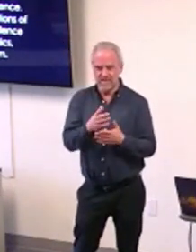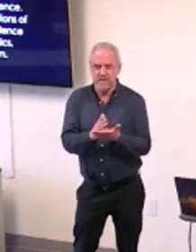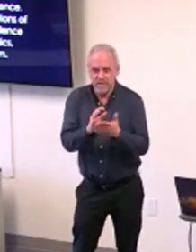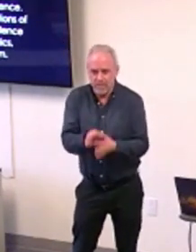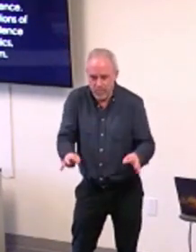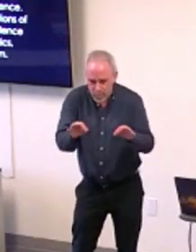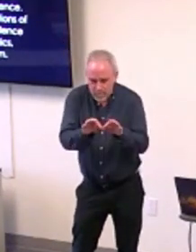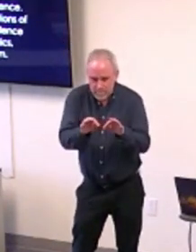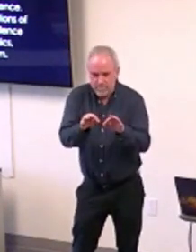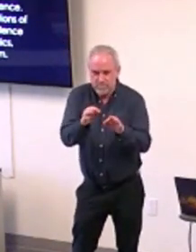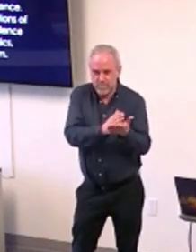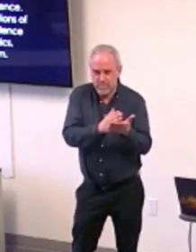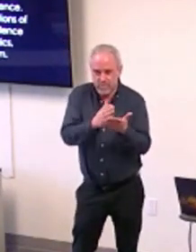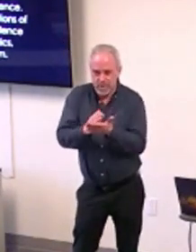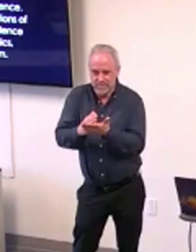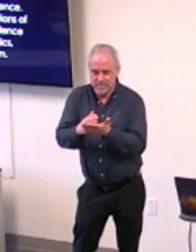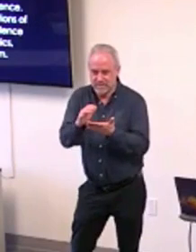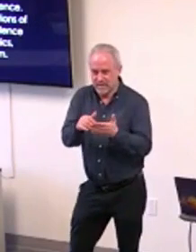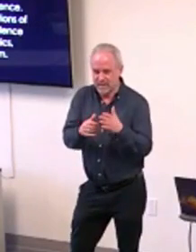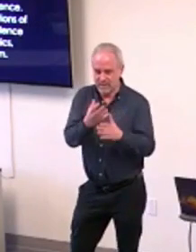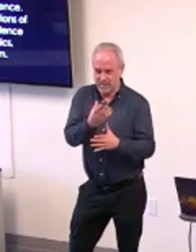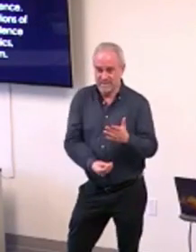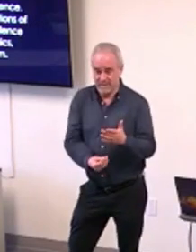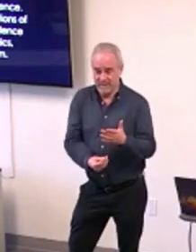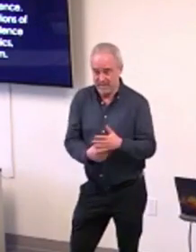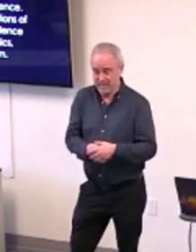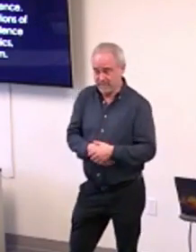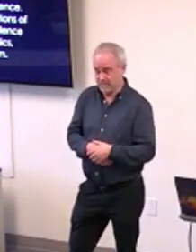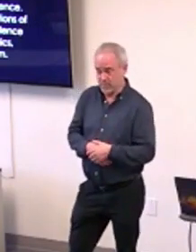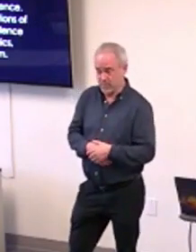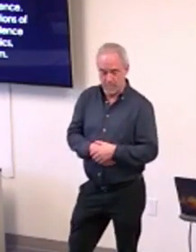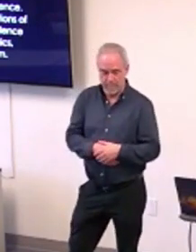when you define it in such a shallow way.